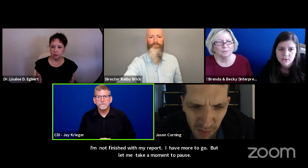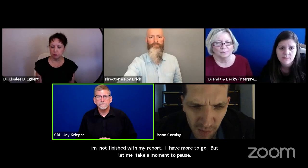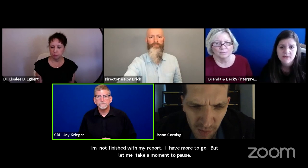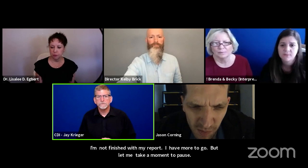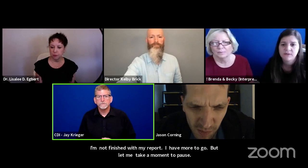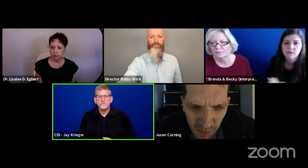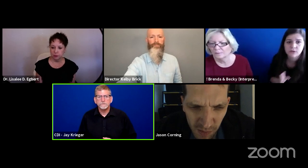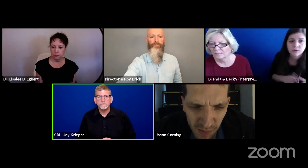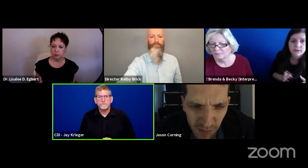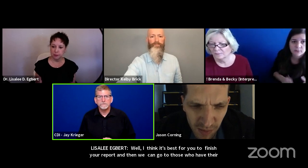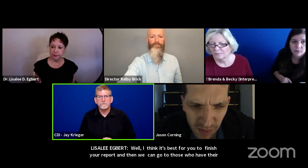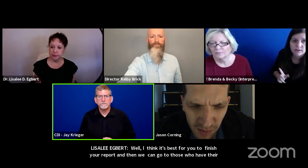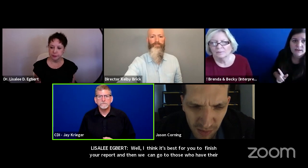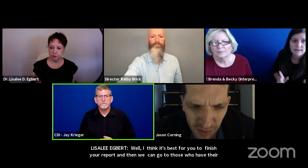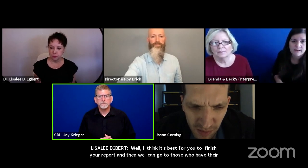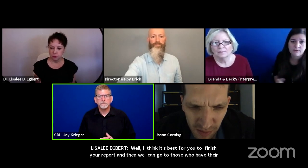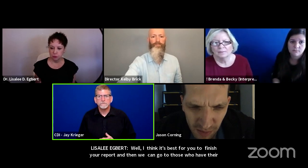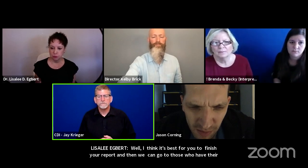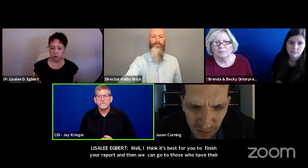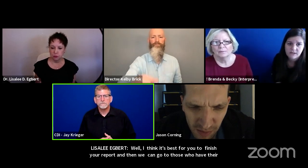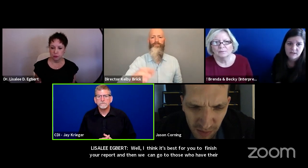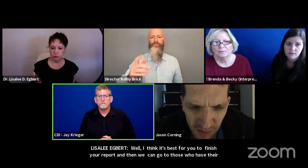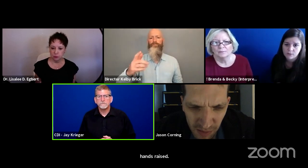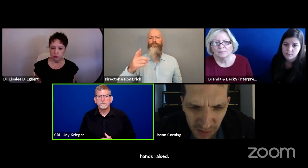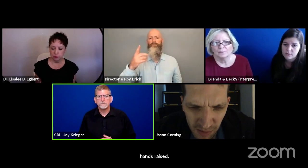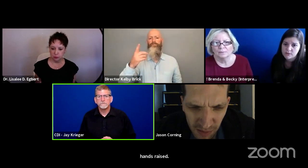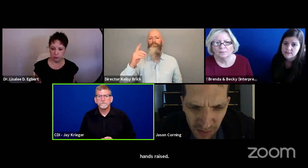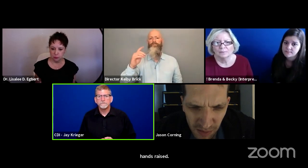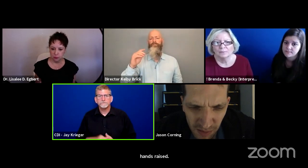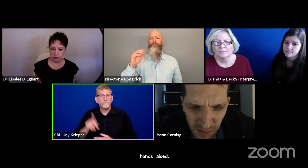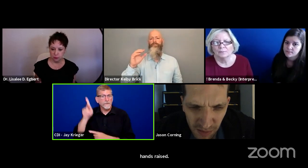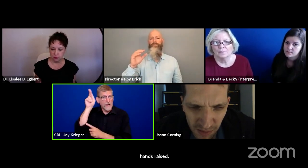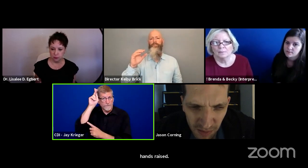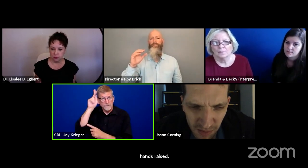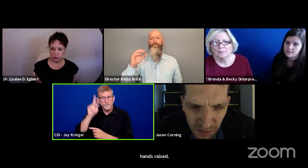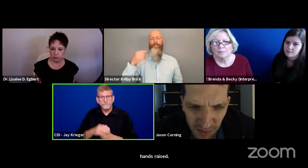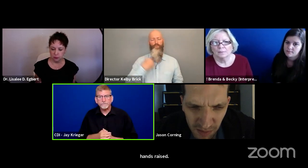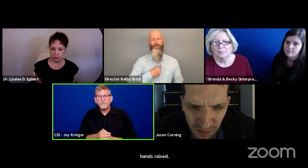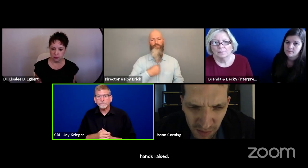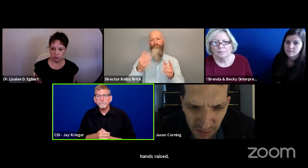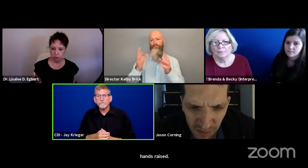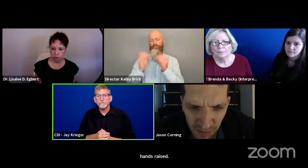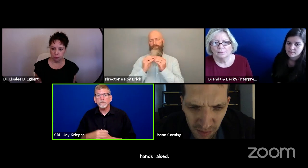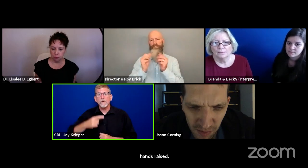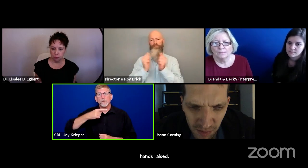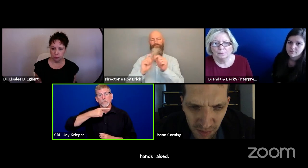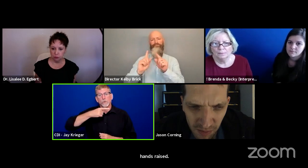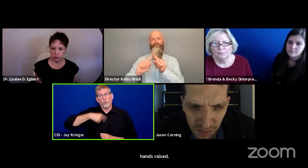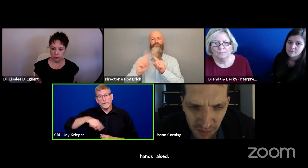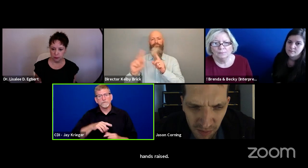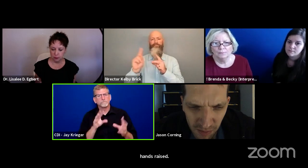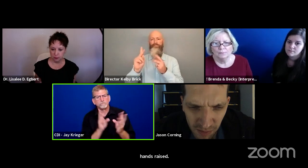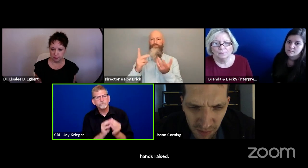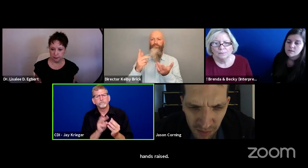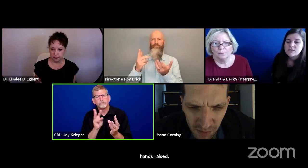So let me conclude my report, and then, Vikki, the floor could be yours.